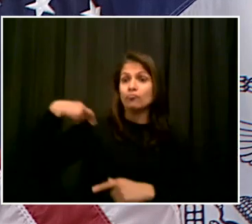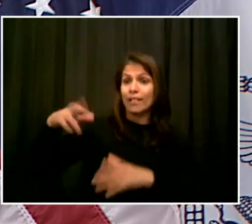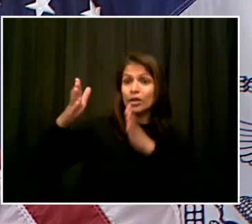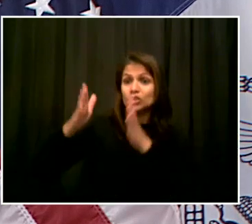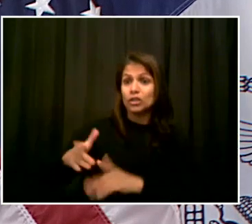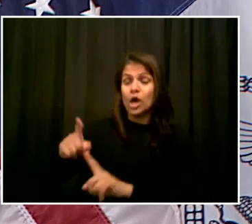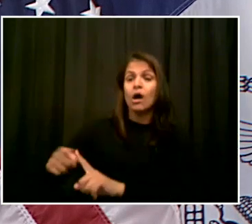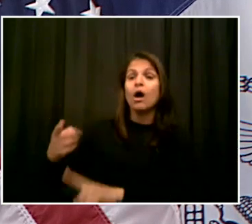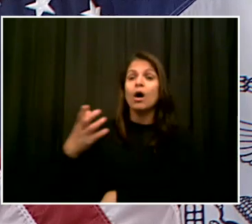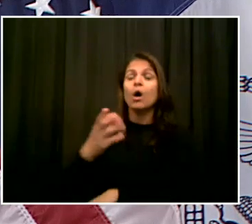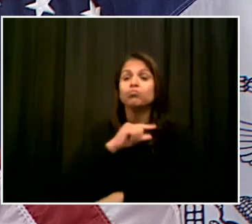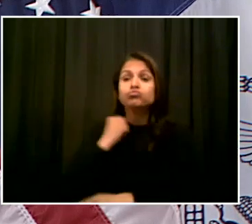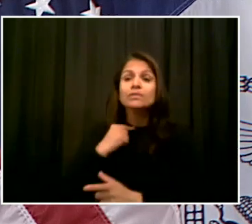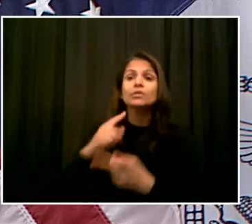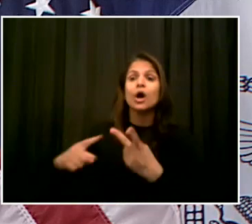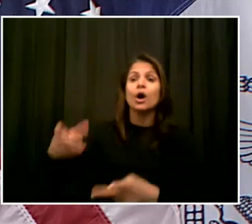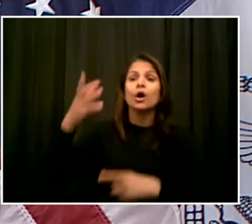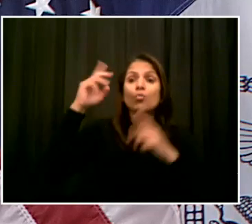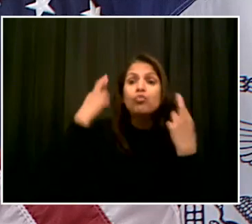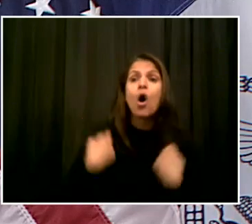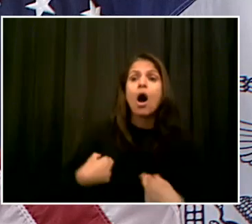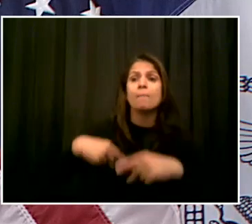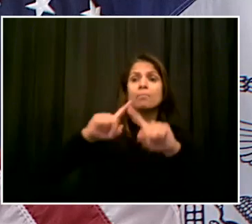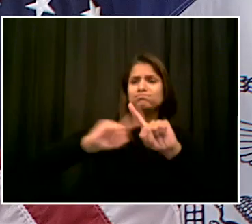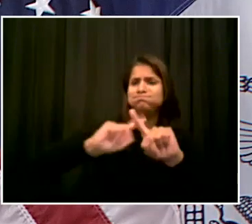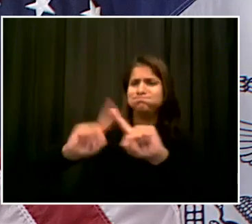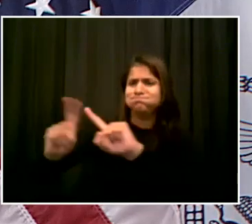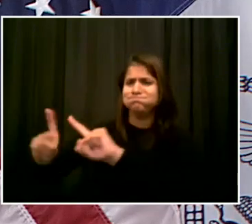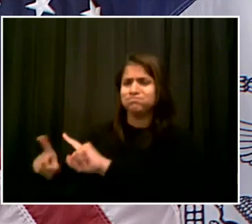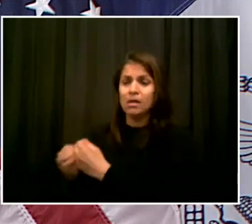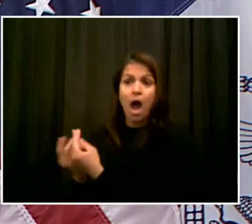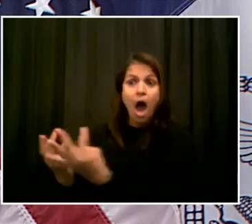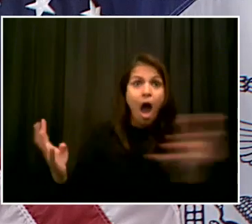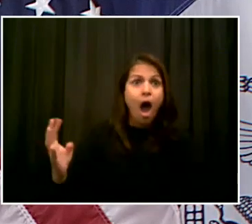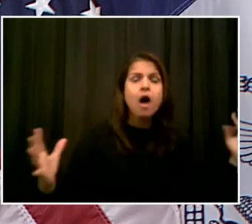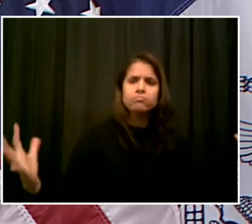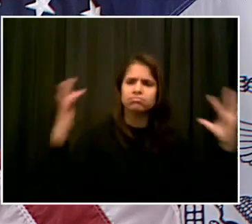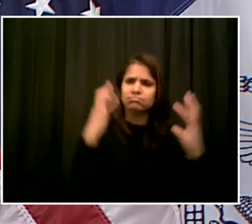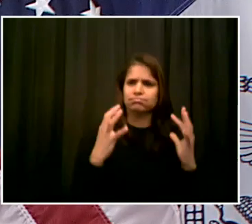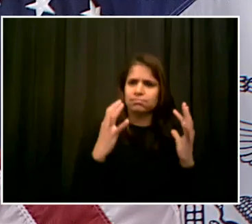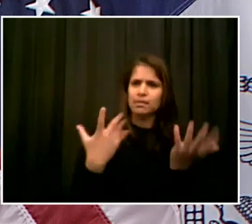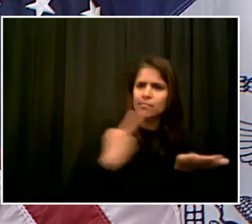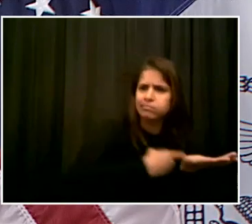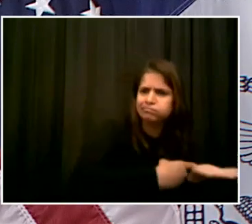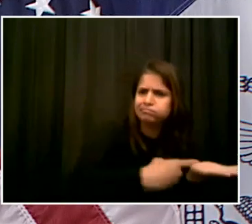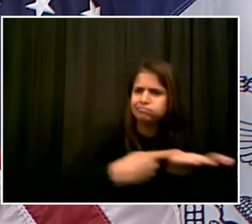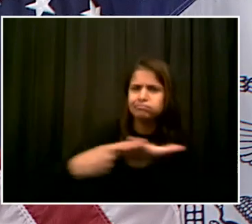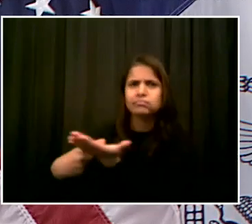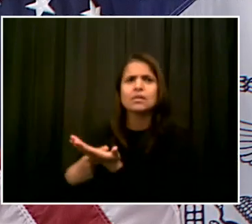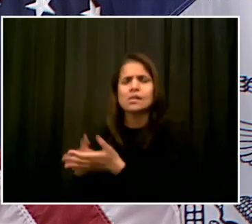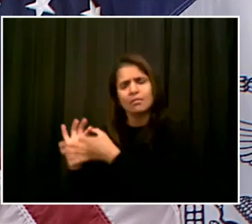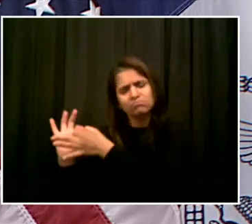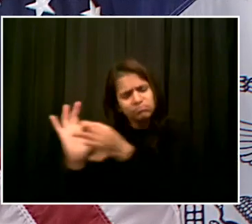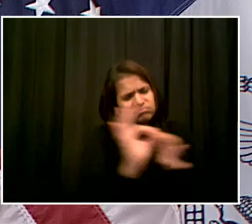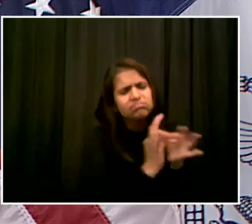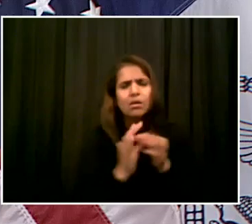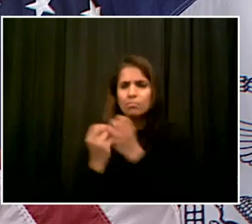CIVIC LEADERS. STAND UP FOR PEACE. ANYONE WHO WILL DO LTIOONG , ANYONE WHO WILL ATTACK A POLICE